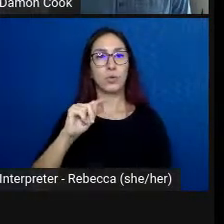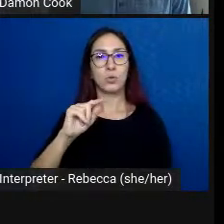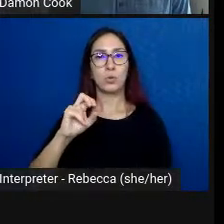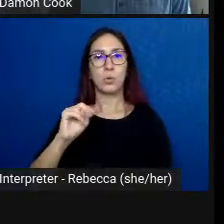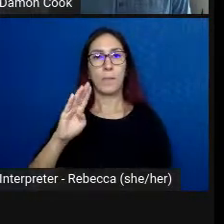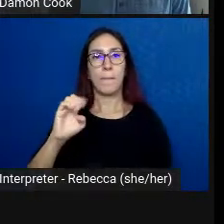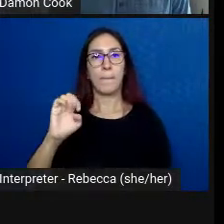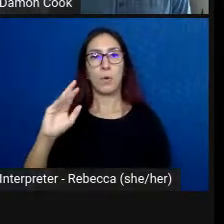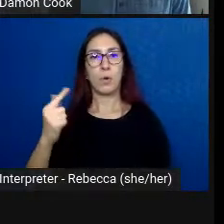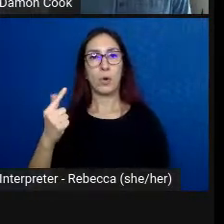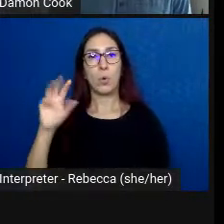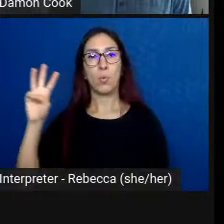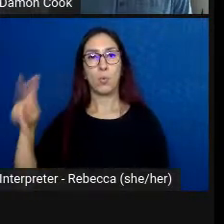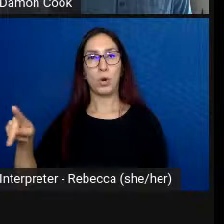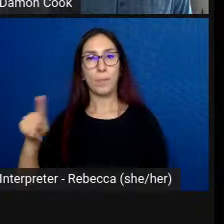If you were to build a custom block, the Gutenberg